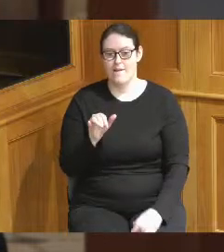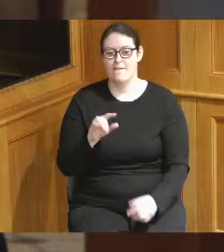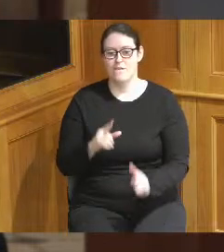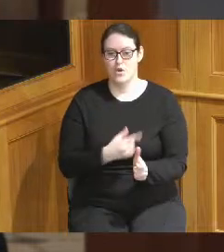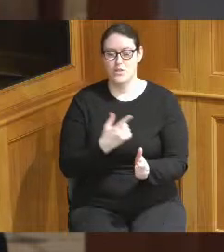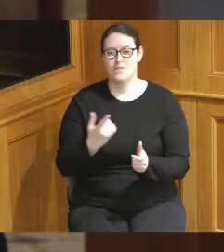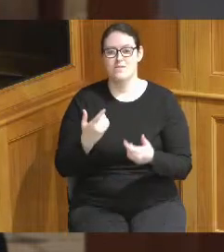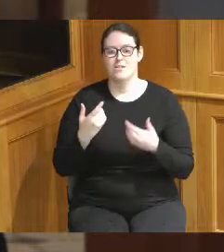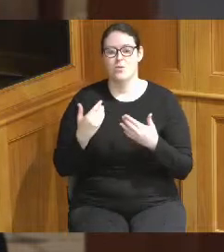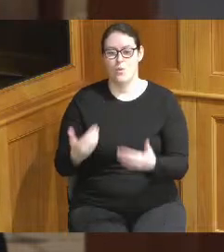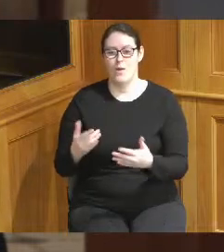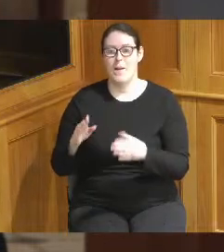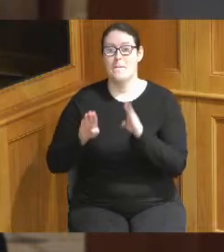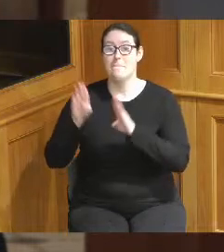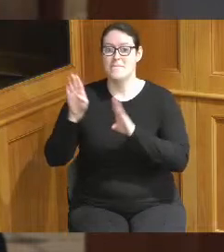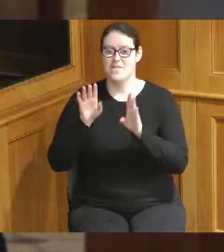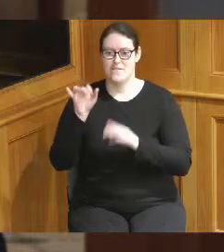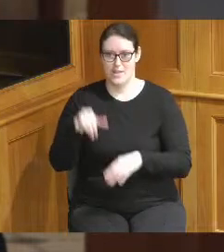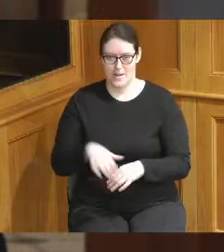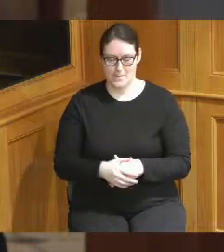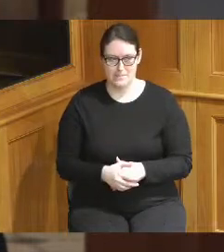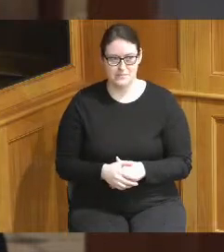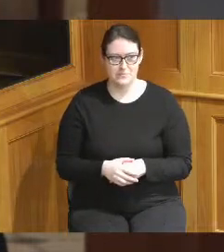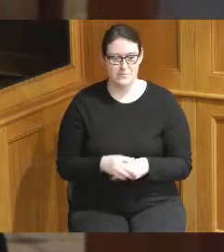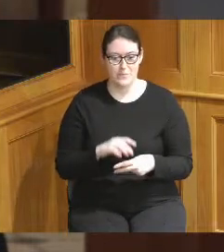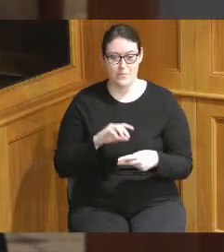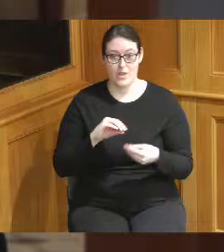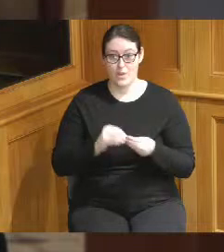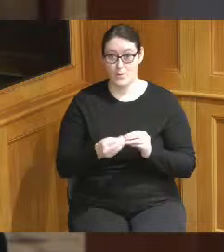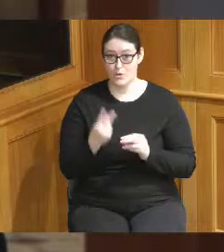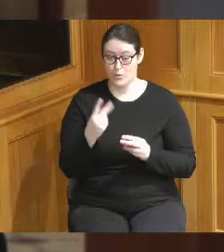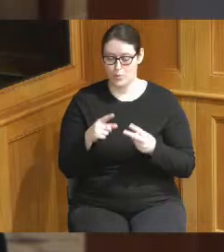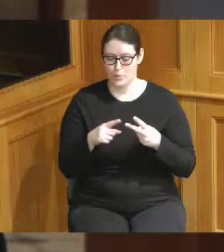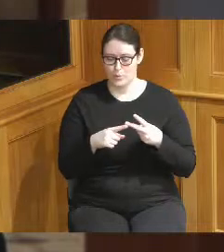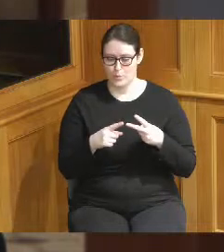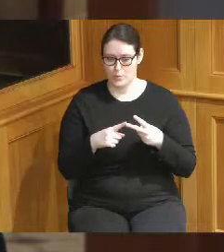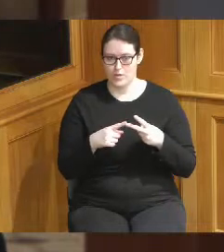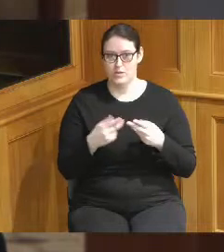I went and presented some of those potential possibilities for that organization thanks to